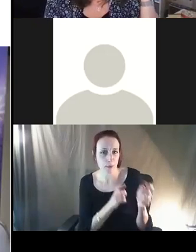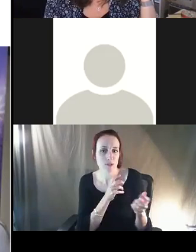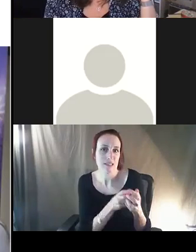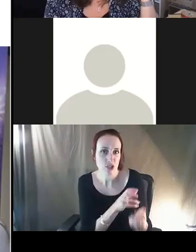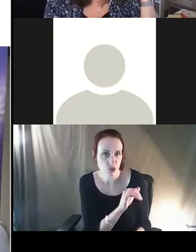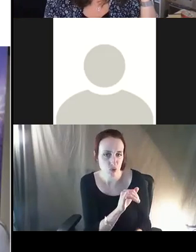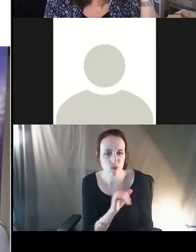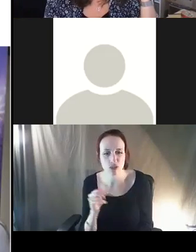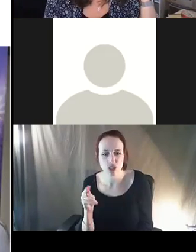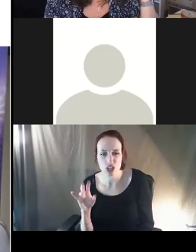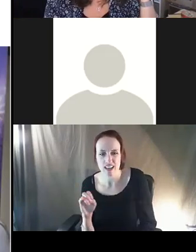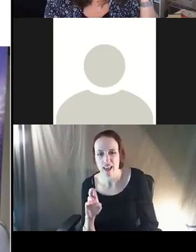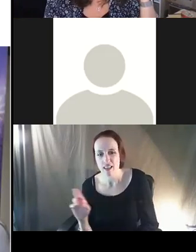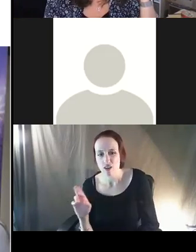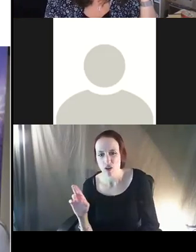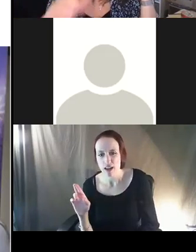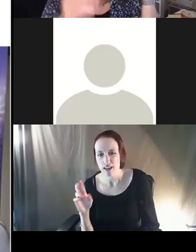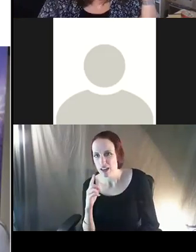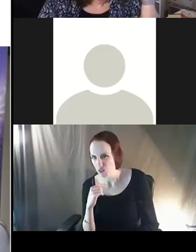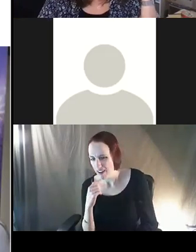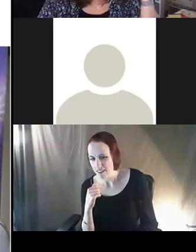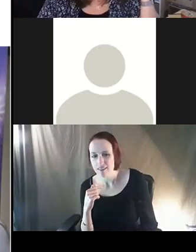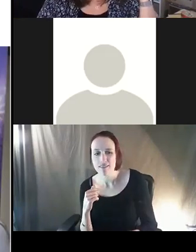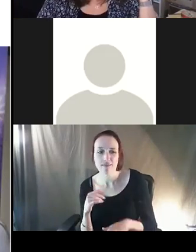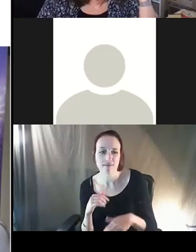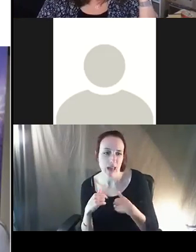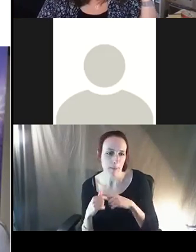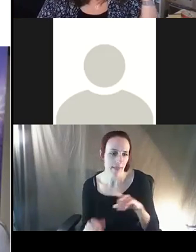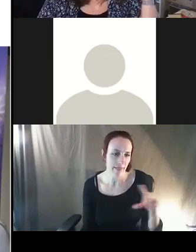Here I am on the left with many of our dear friends.